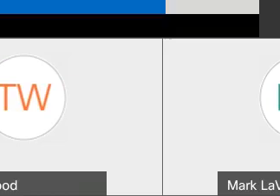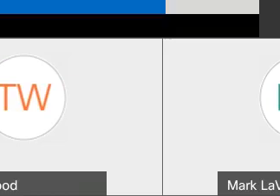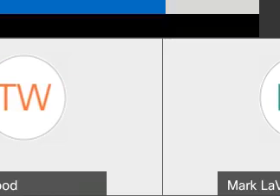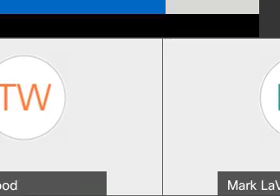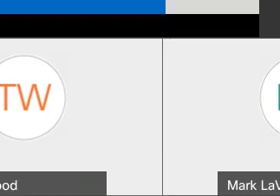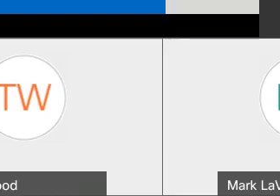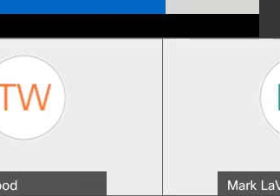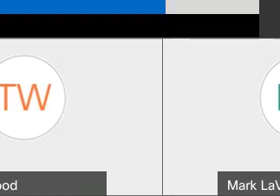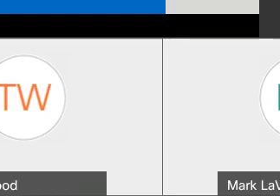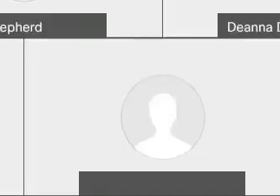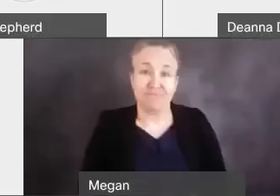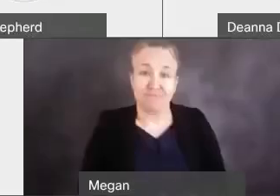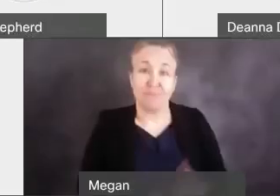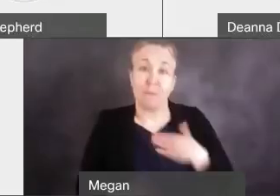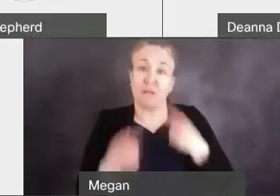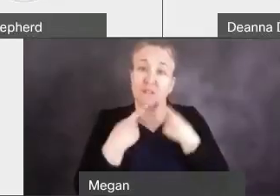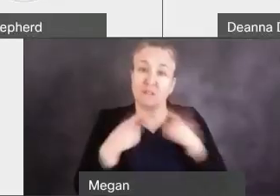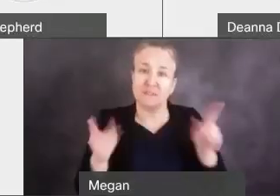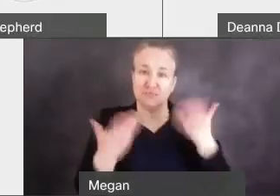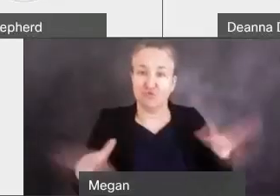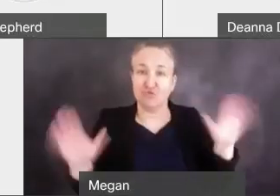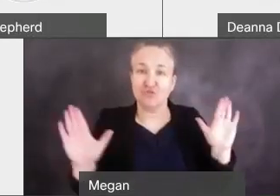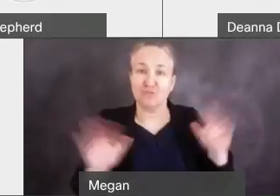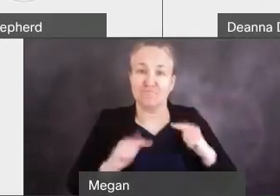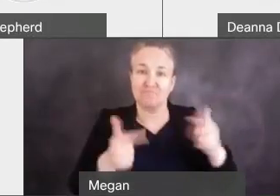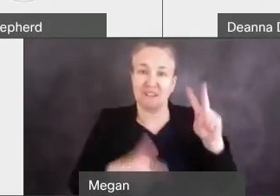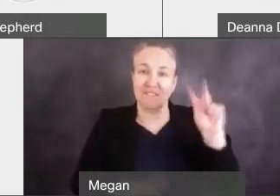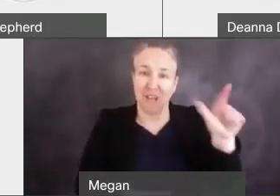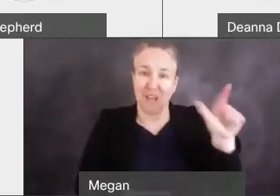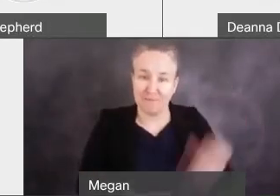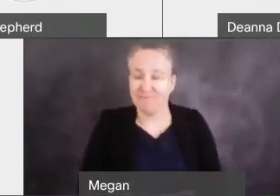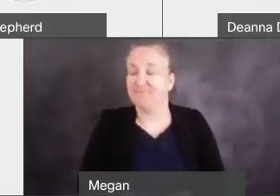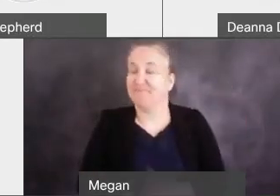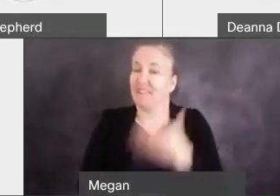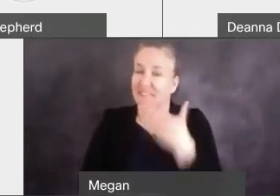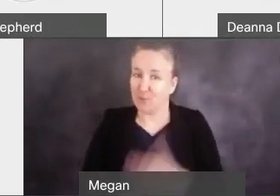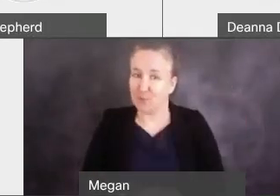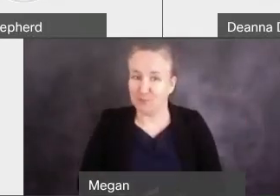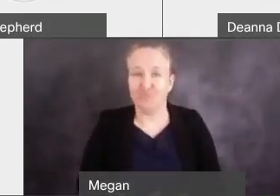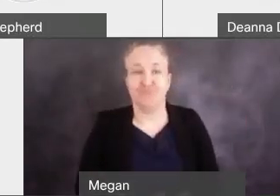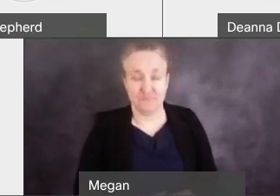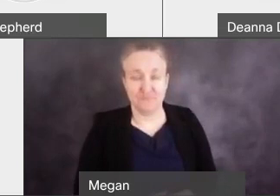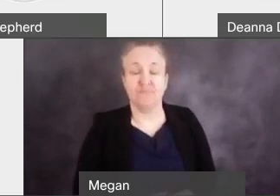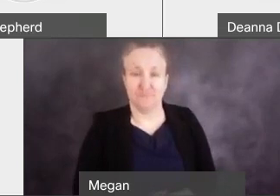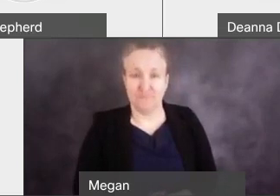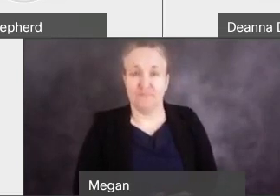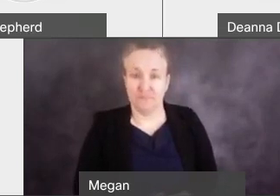And that concludes my announcements, Val. [Commissioner Arkoosh] Thank you, Ken. So with that, I'll just remind everyone that